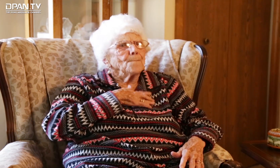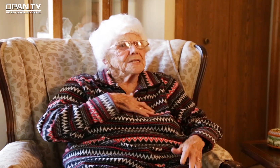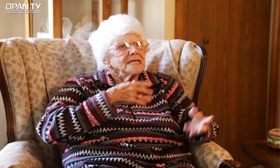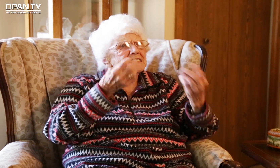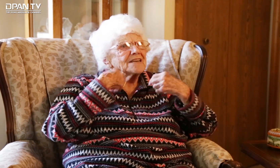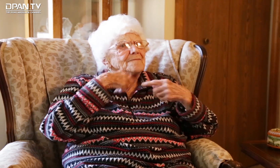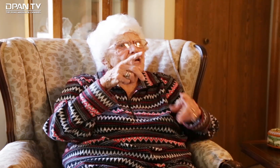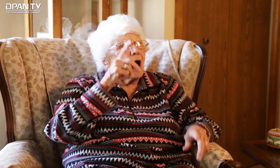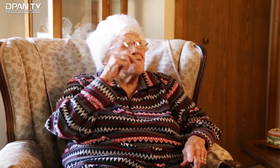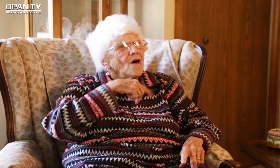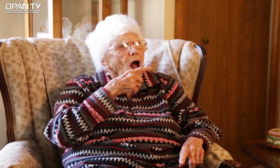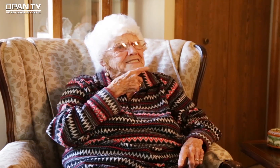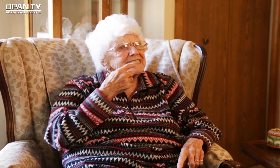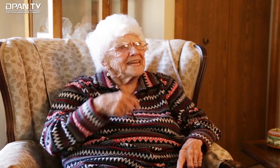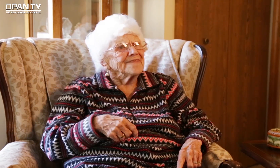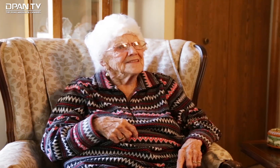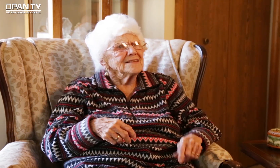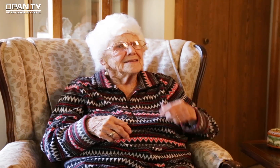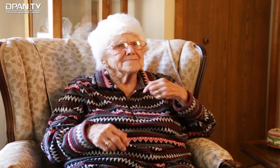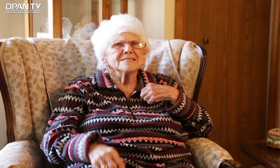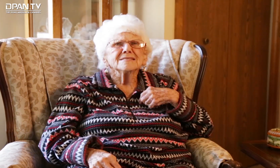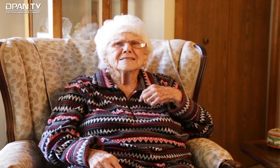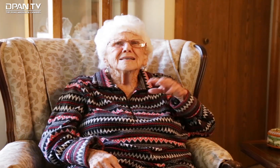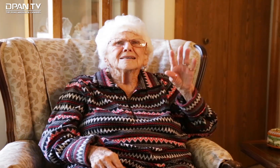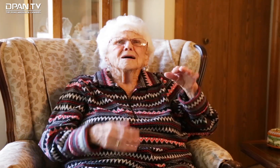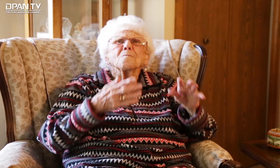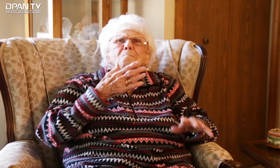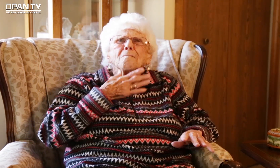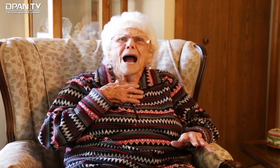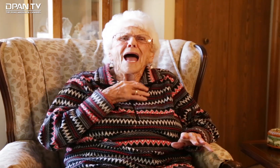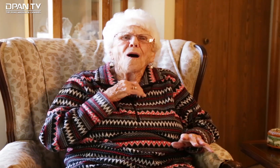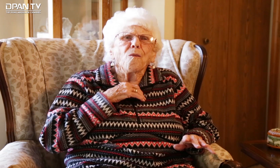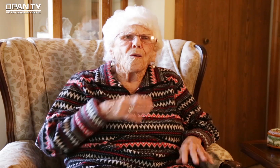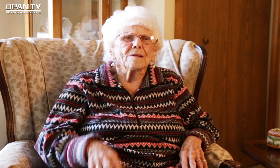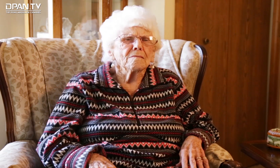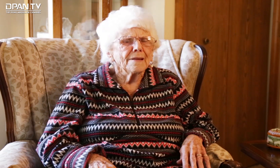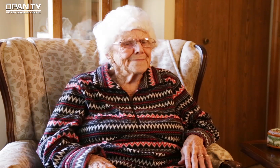"Please give me your false teeth." I said...they're my own.